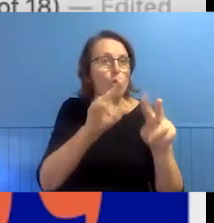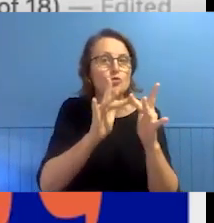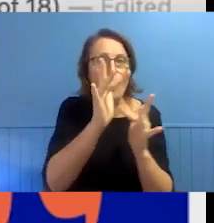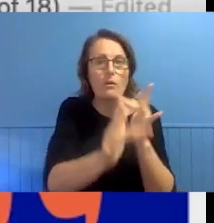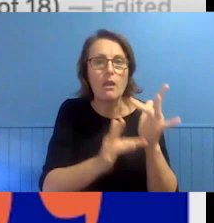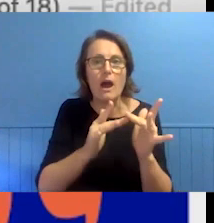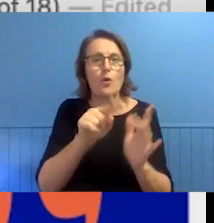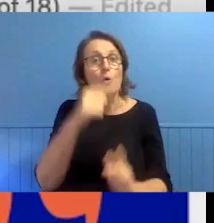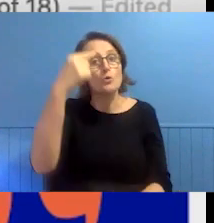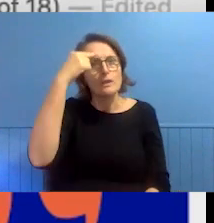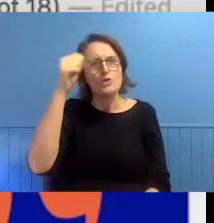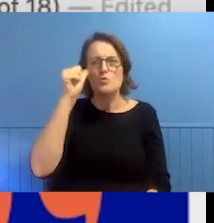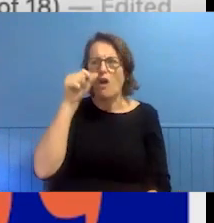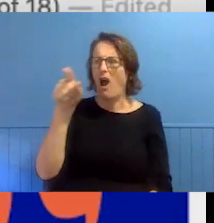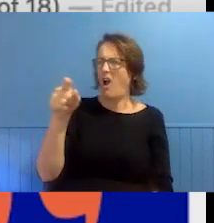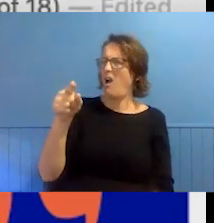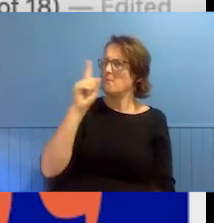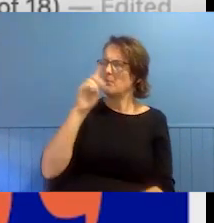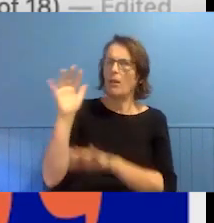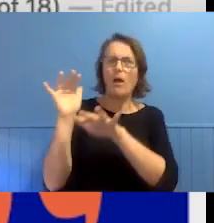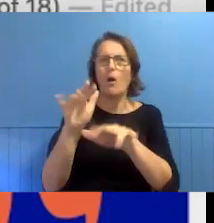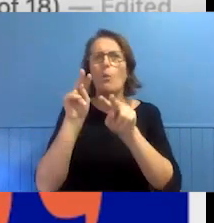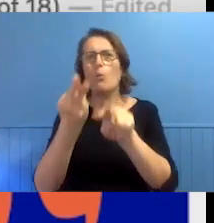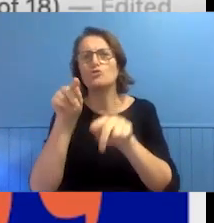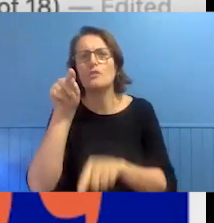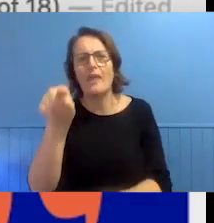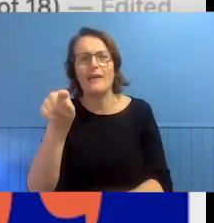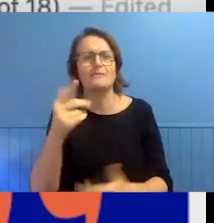And we can mean different things with engagement. Obviously the